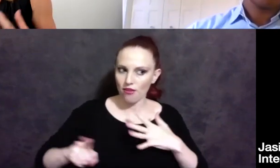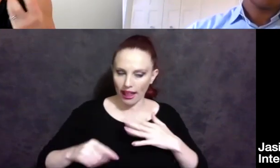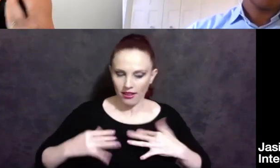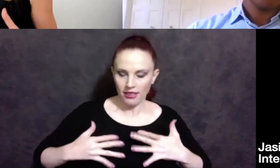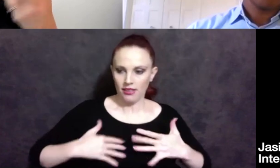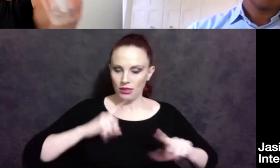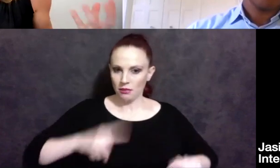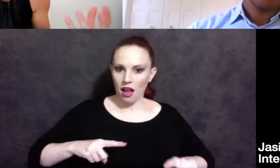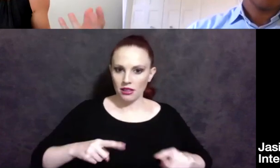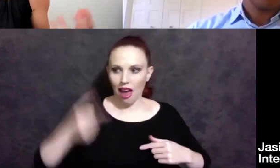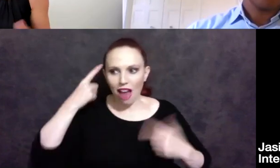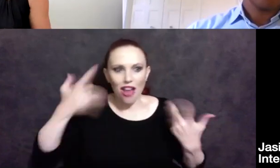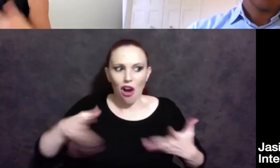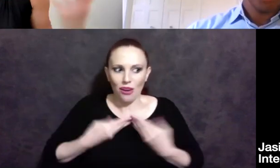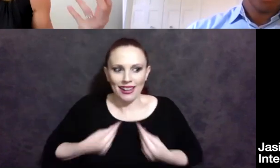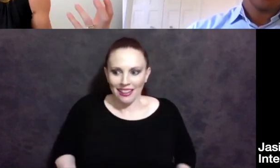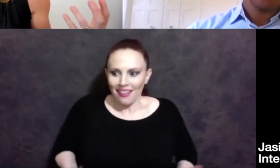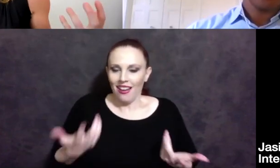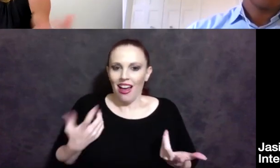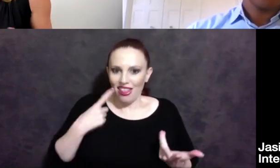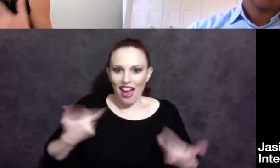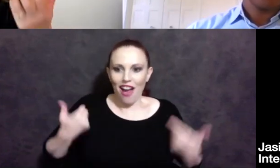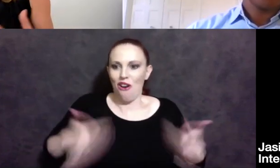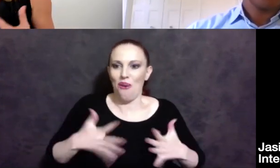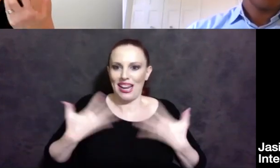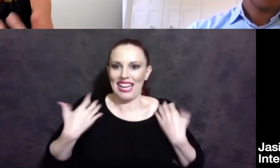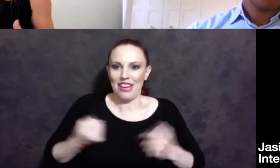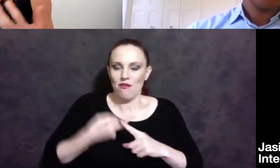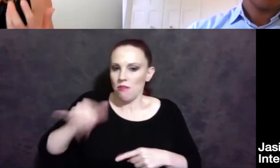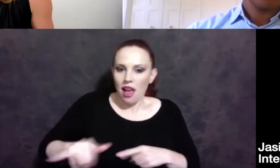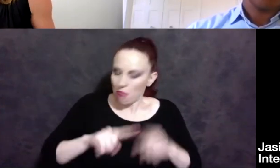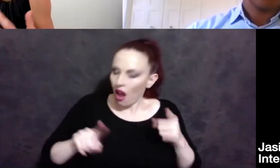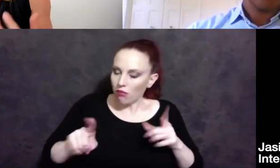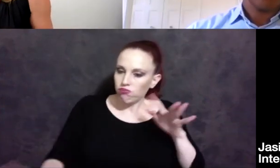that I thought I worked on, that I thought I had gotten over, and it can come back and